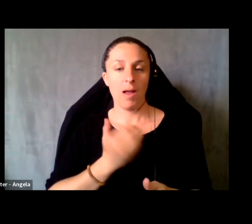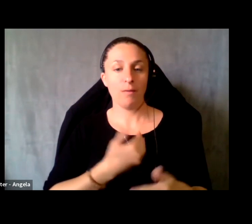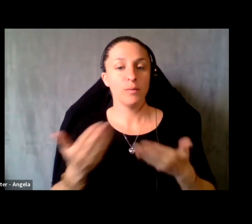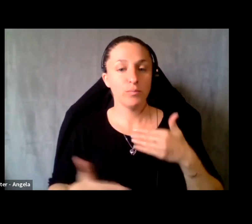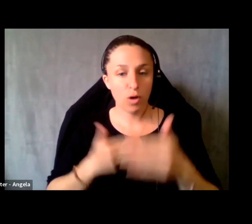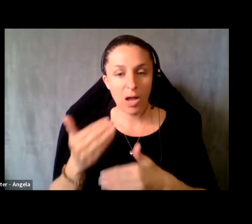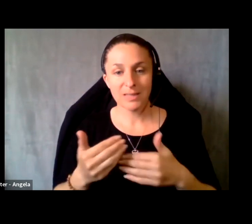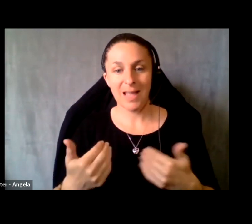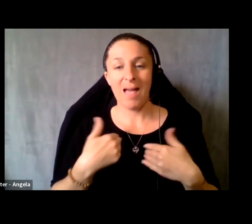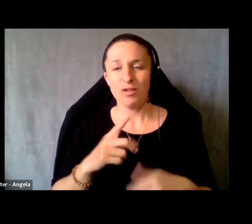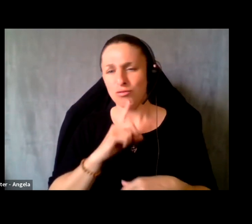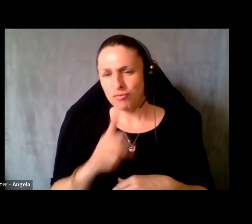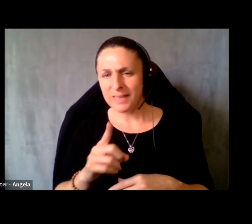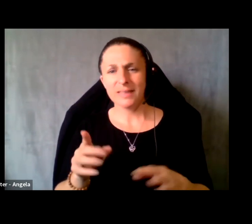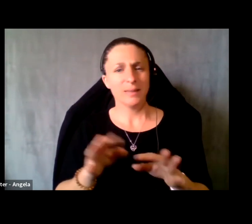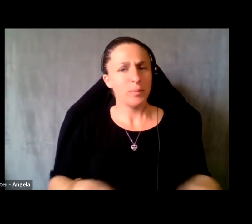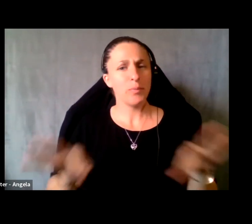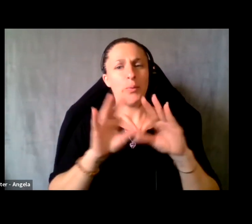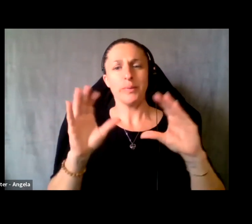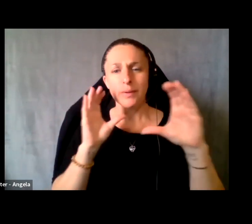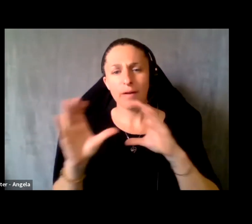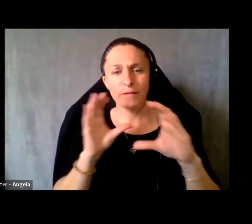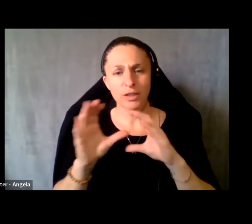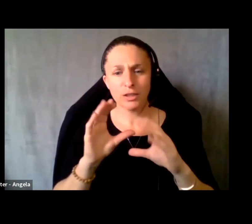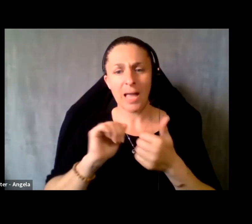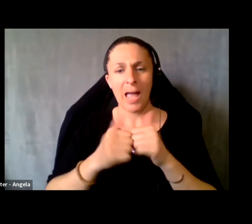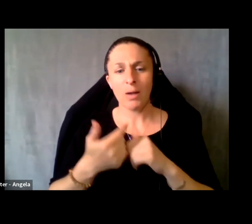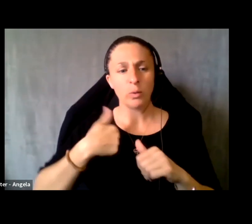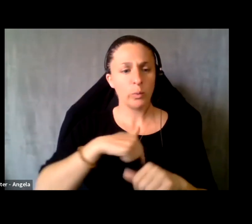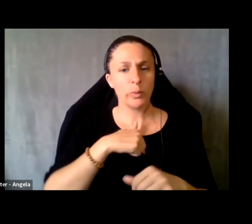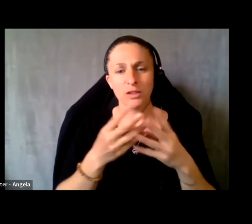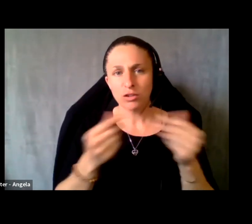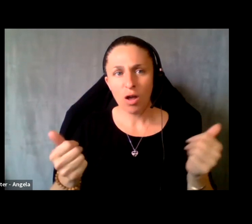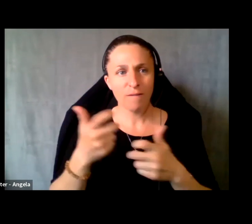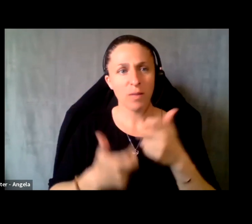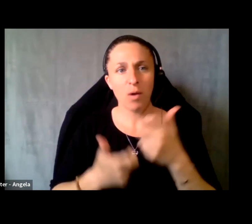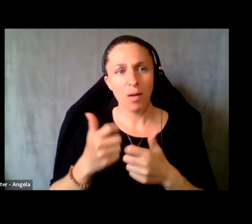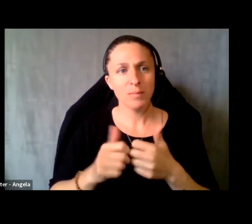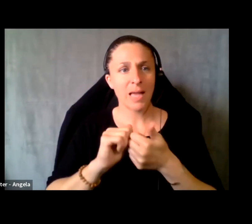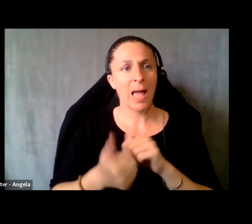really important conversations, and how we solve those problems, and how we at the end